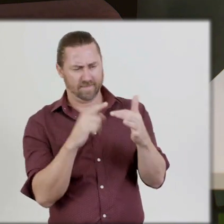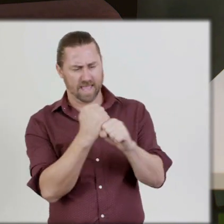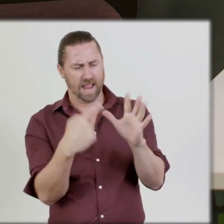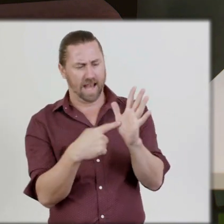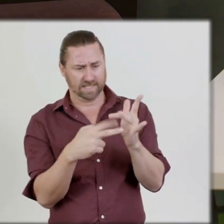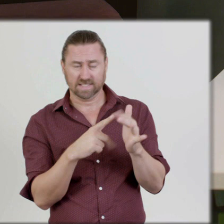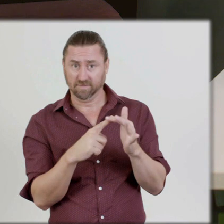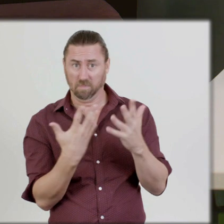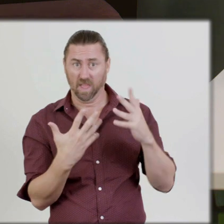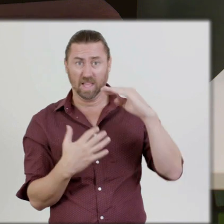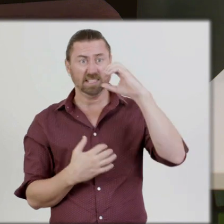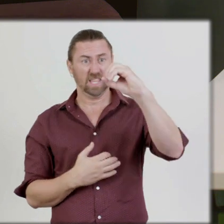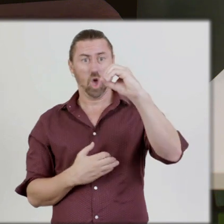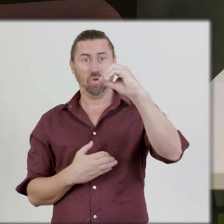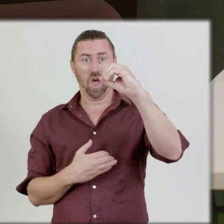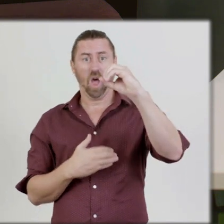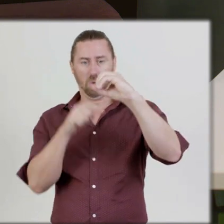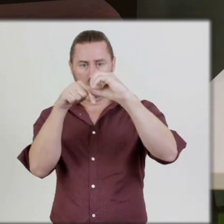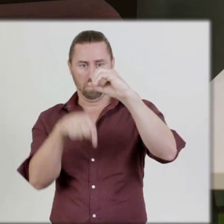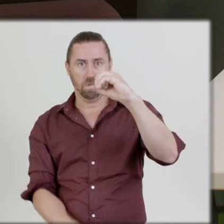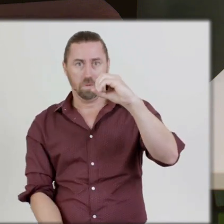Until now, we've always started number lines at zero.